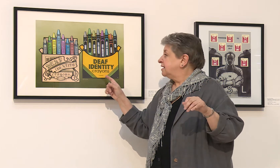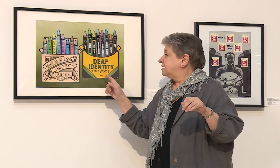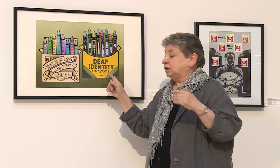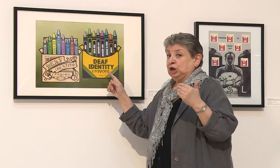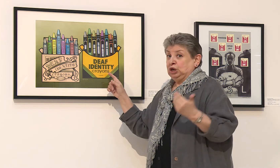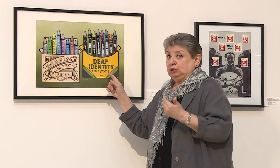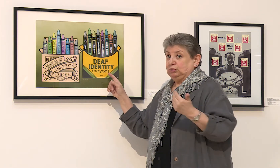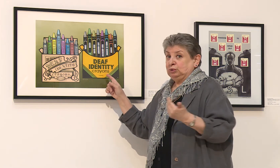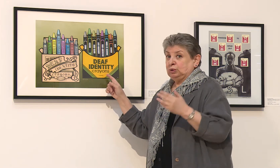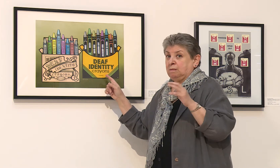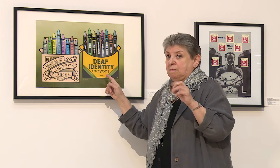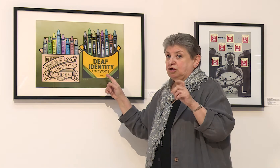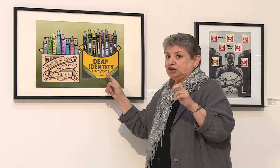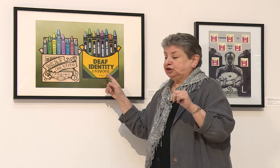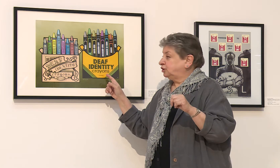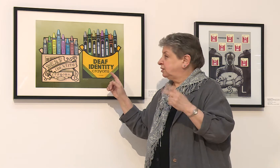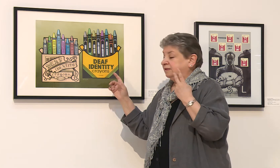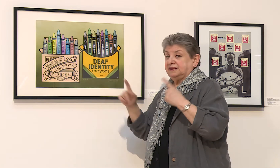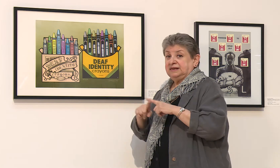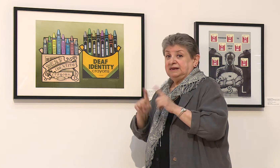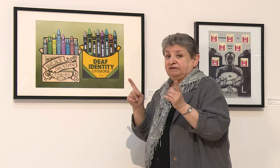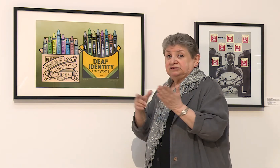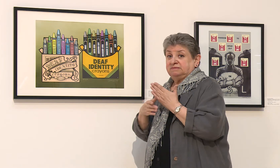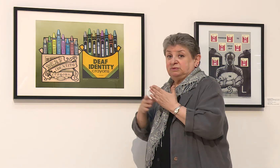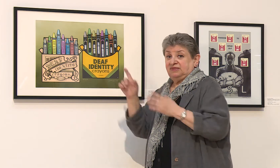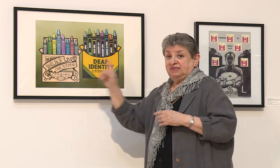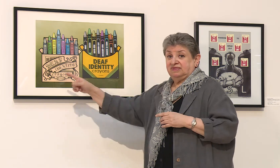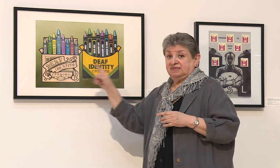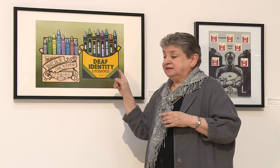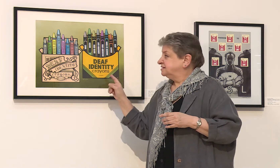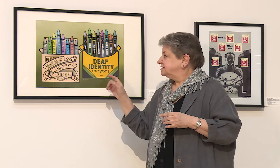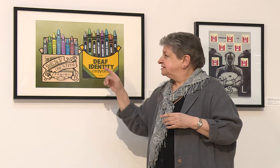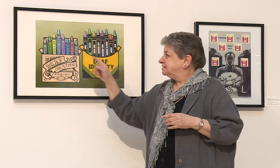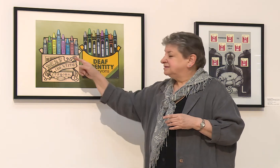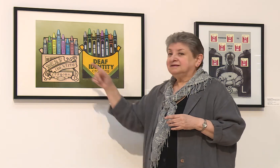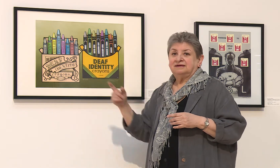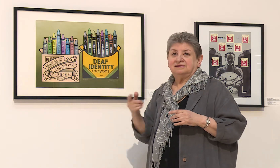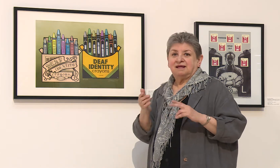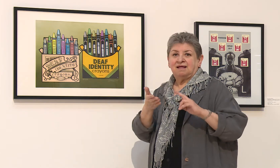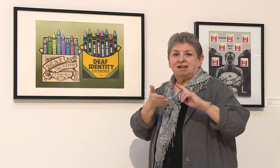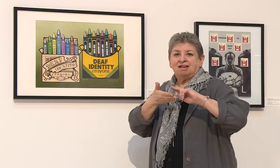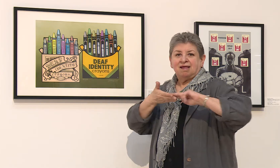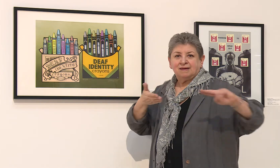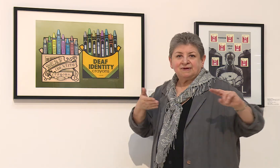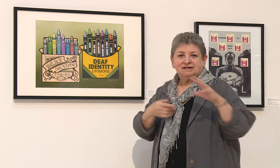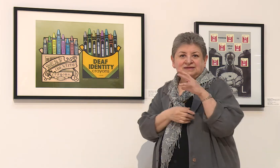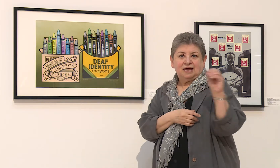This is the newer, more modern box. And you can see the differences between the two,